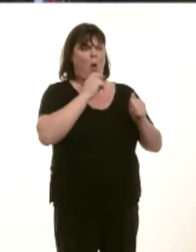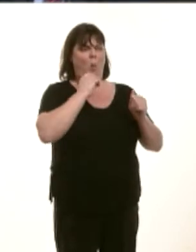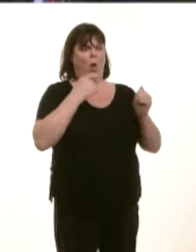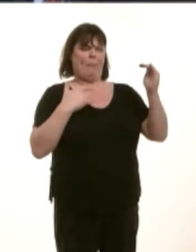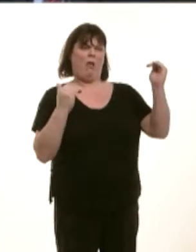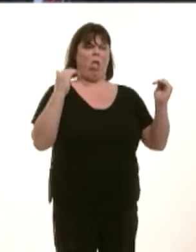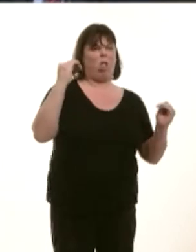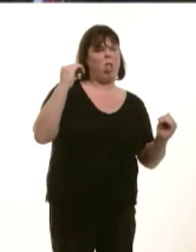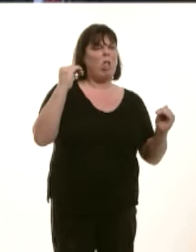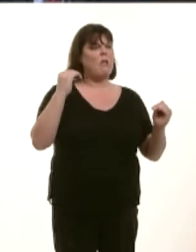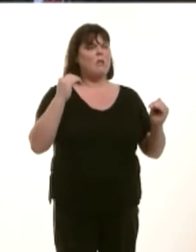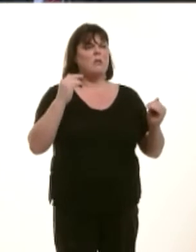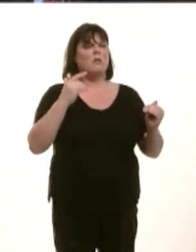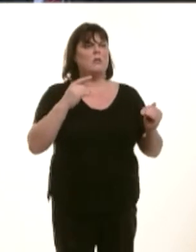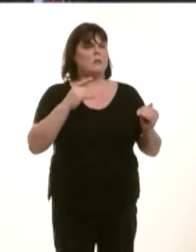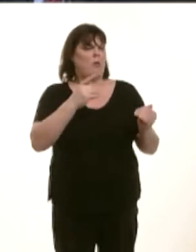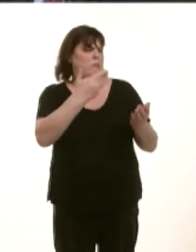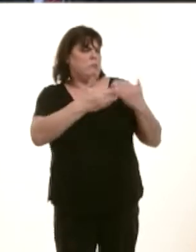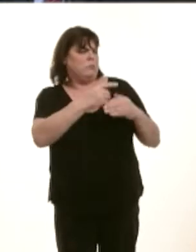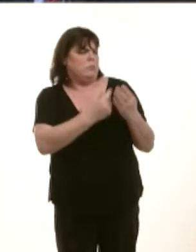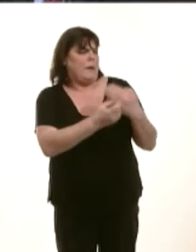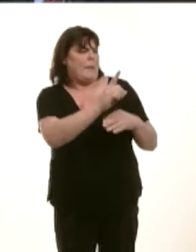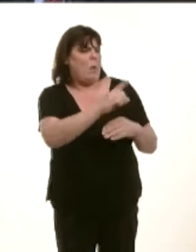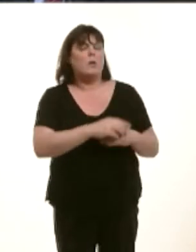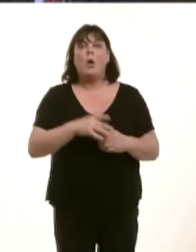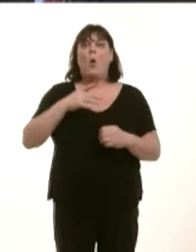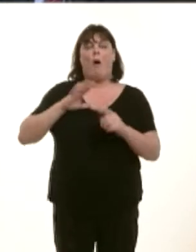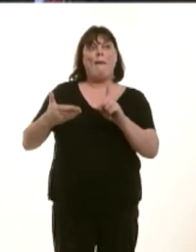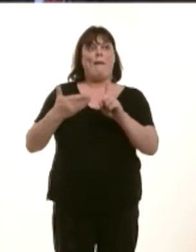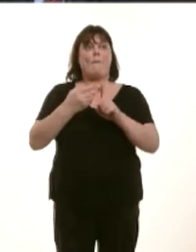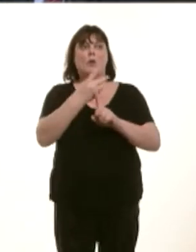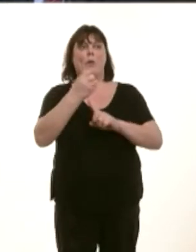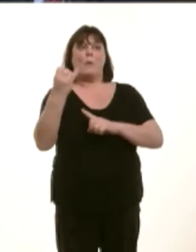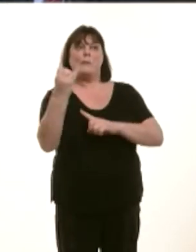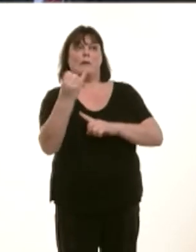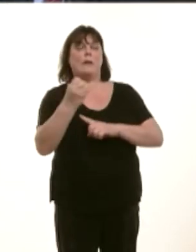ensure that 96% of premises are connected by next year; that remains the target. There